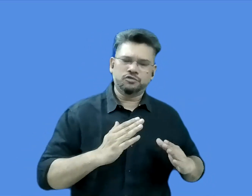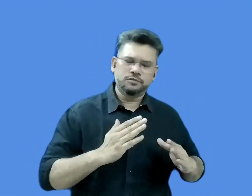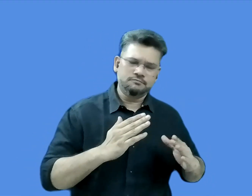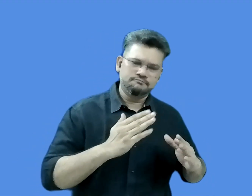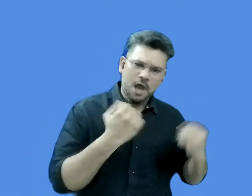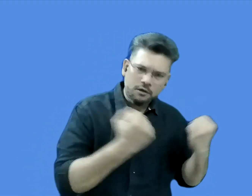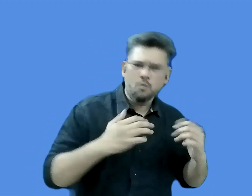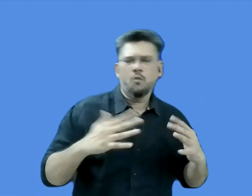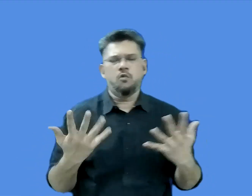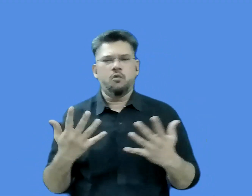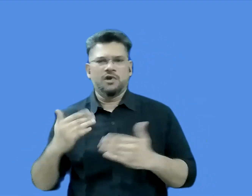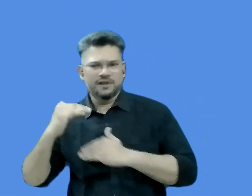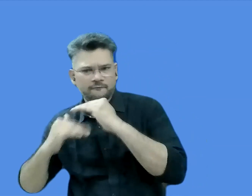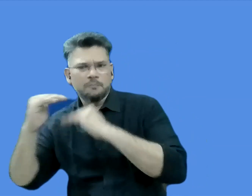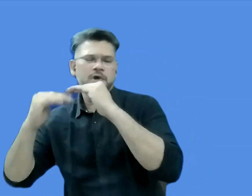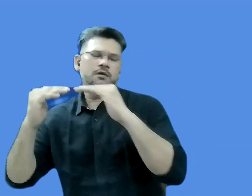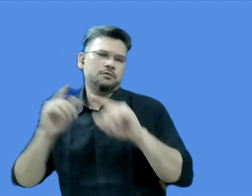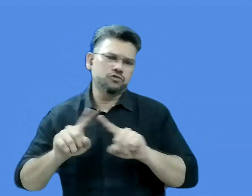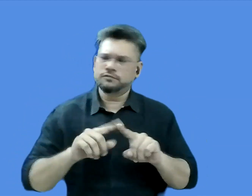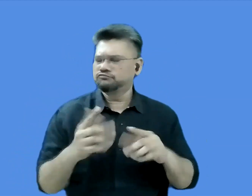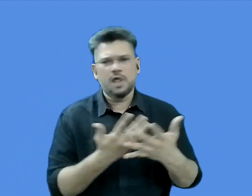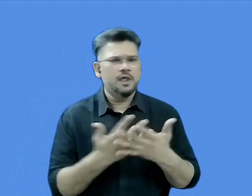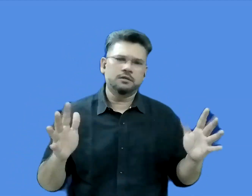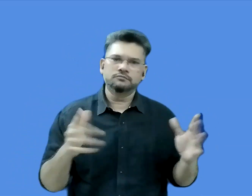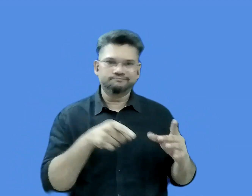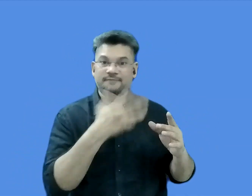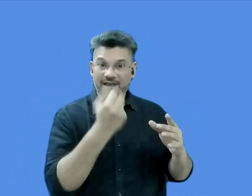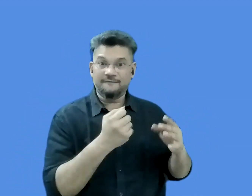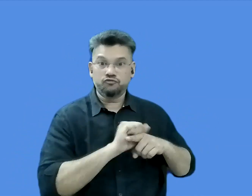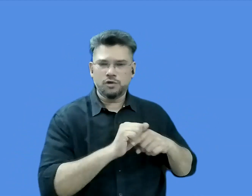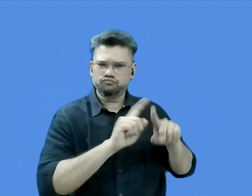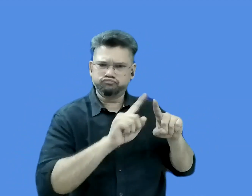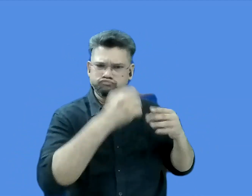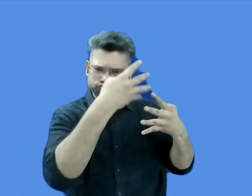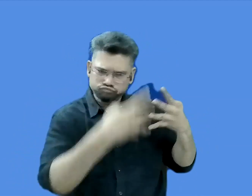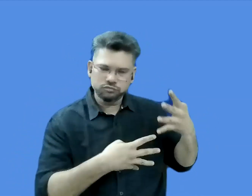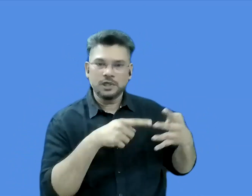the online available disability training, either in humanitarian